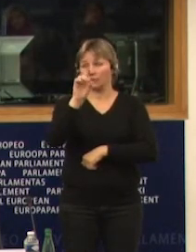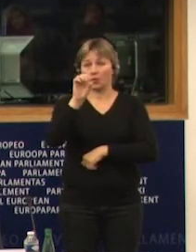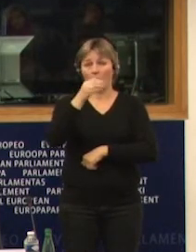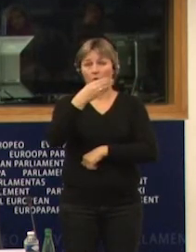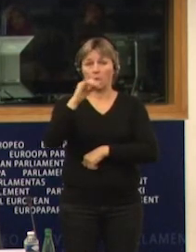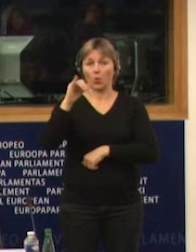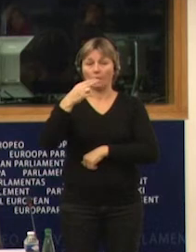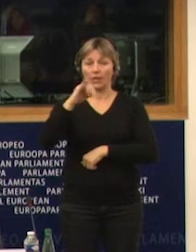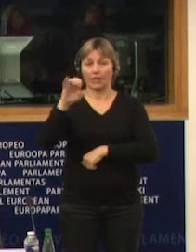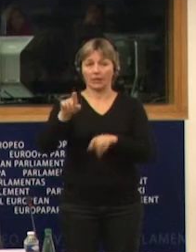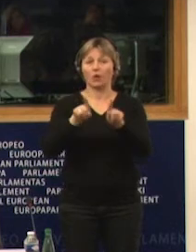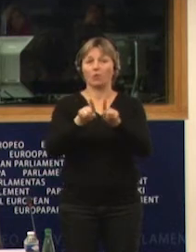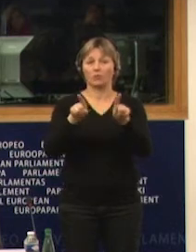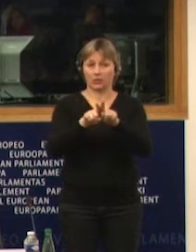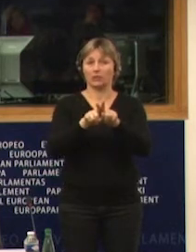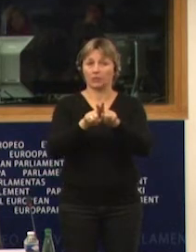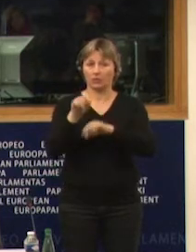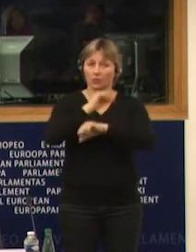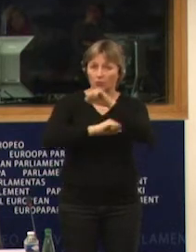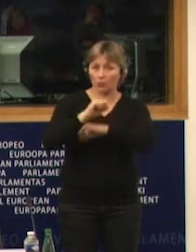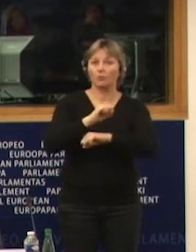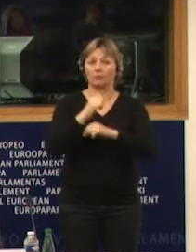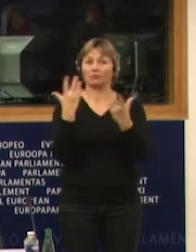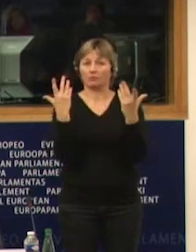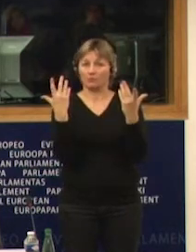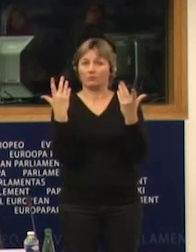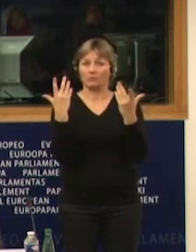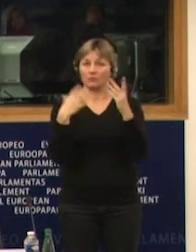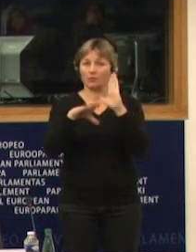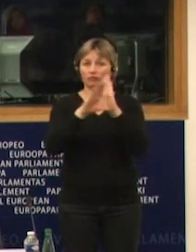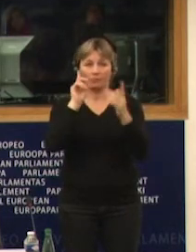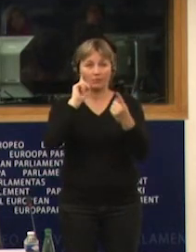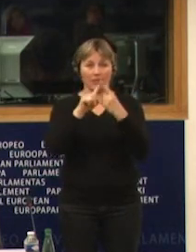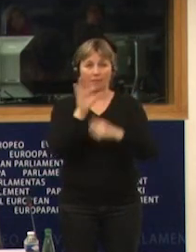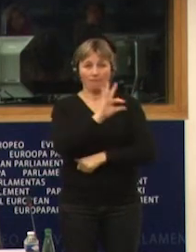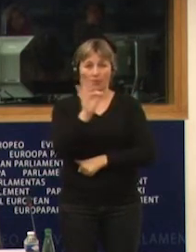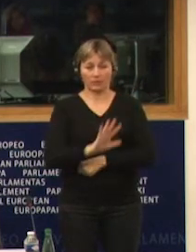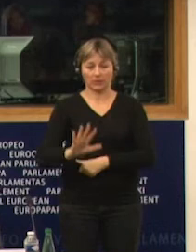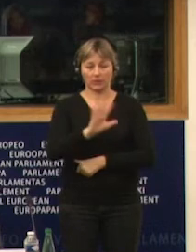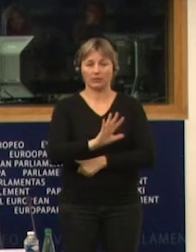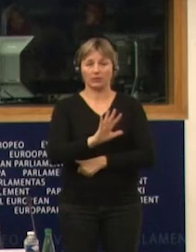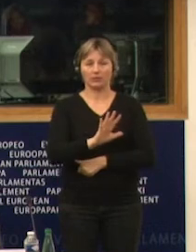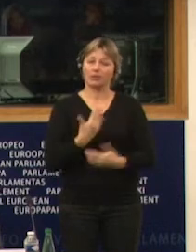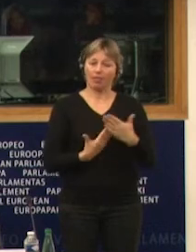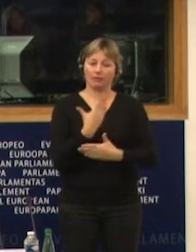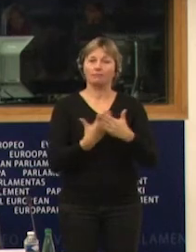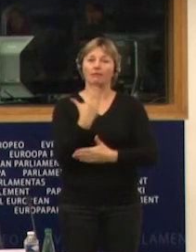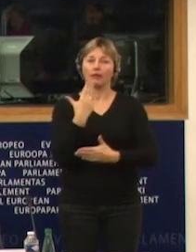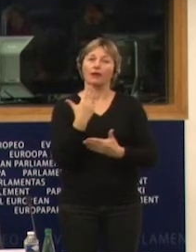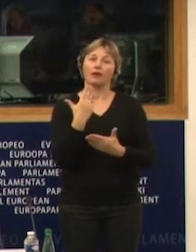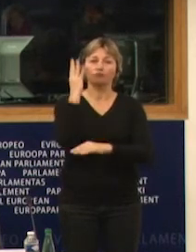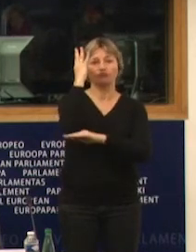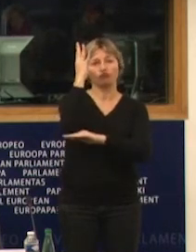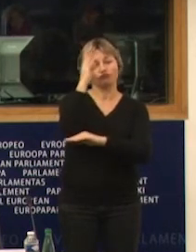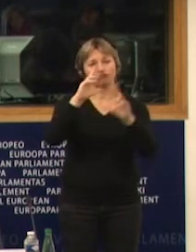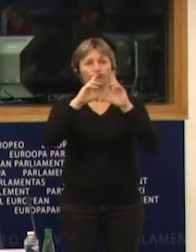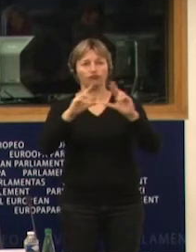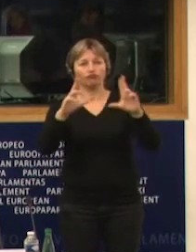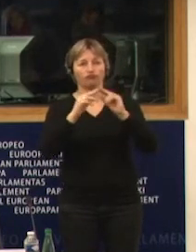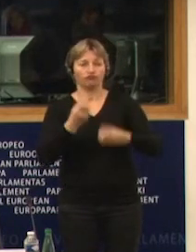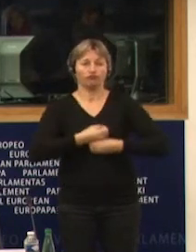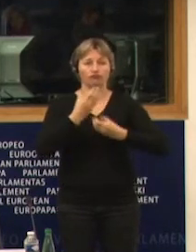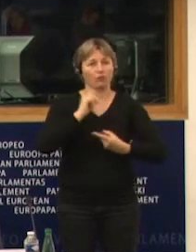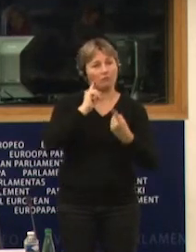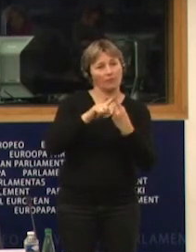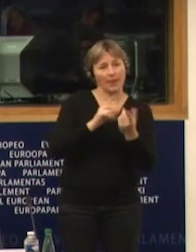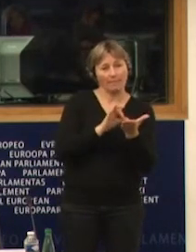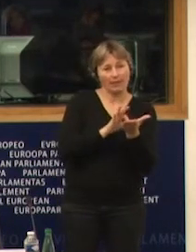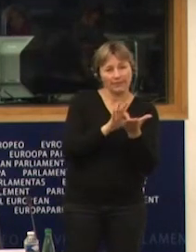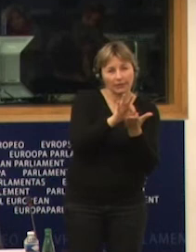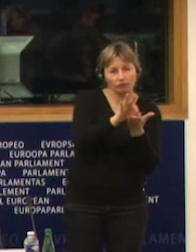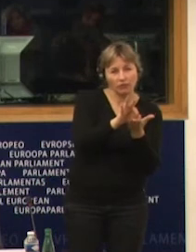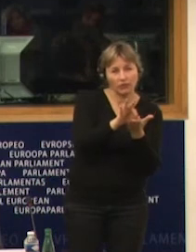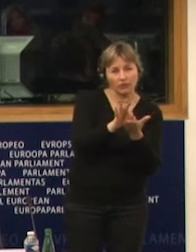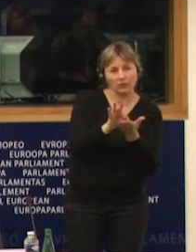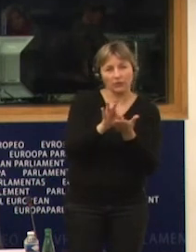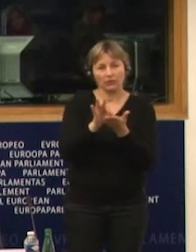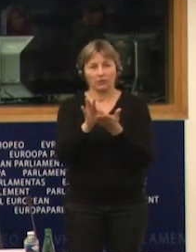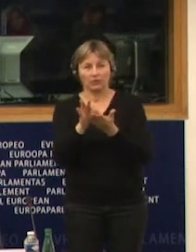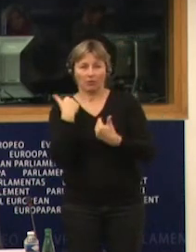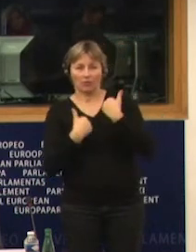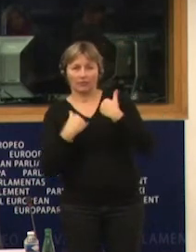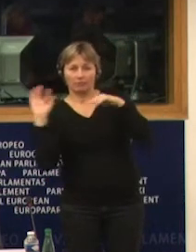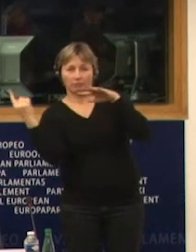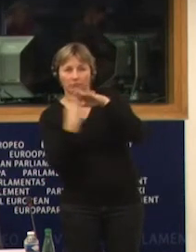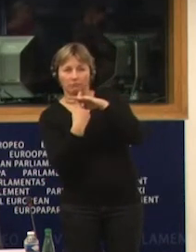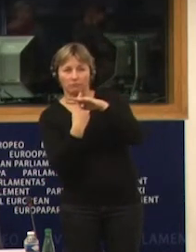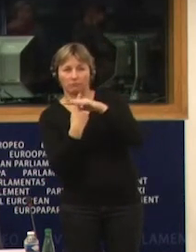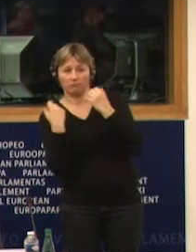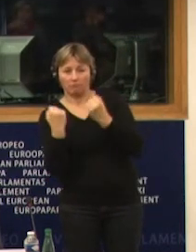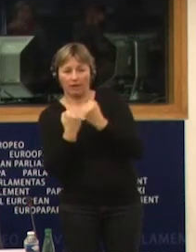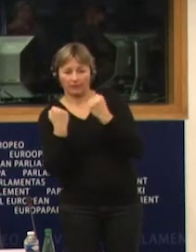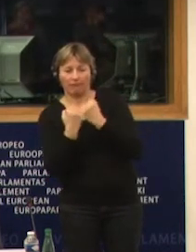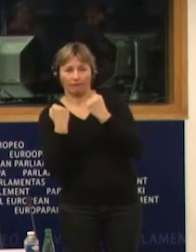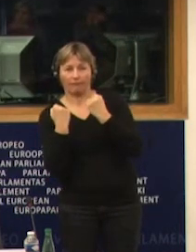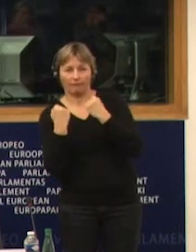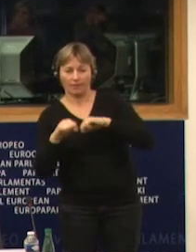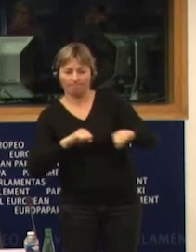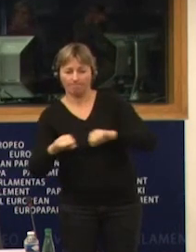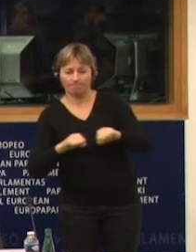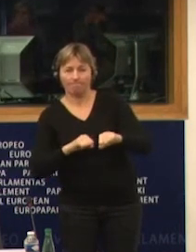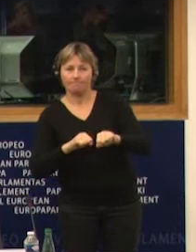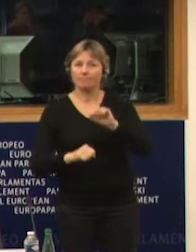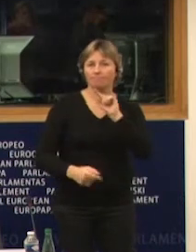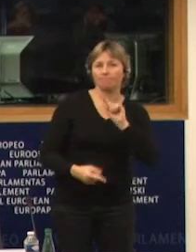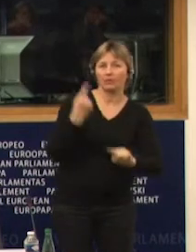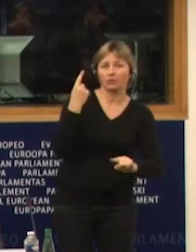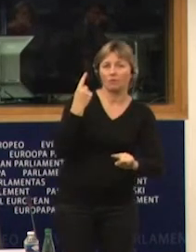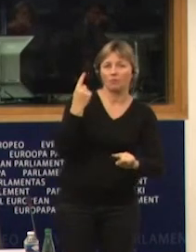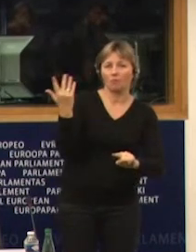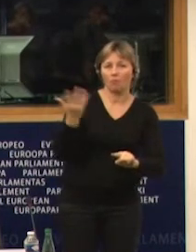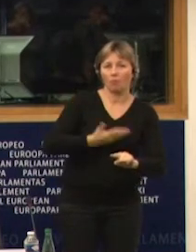I will share on active inclusion of young people with disabilities today. And focus on new development and policies.